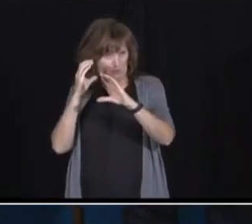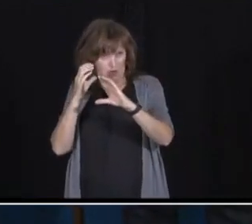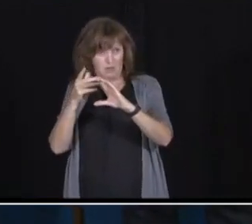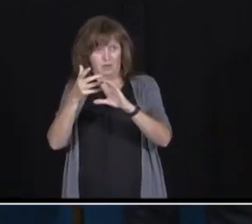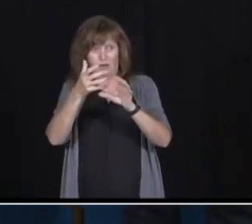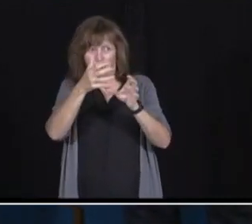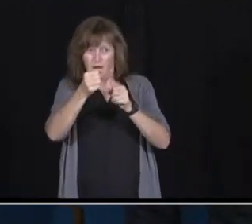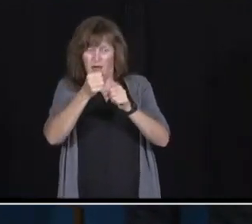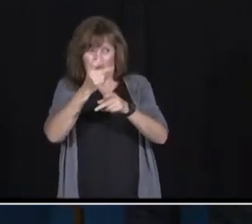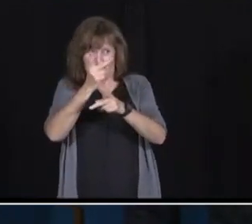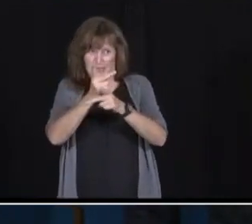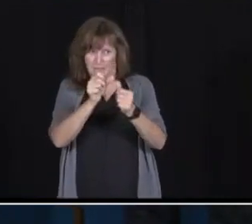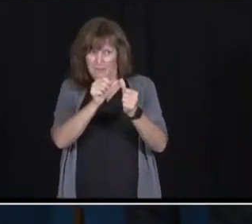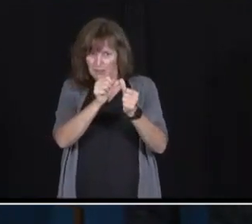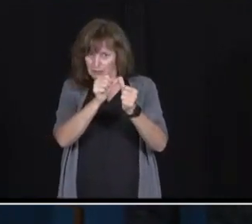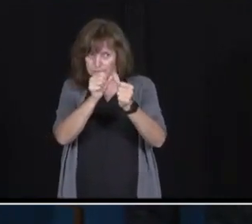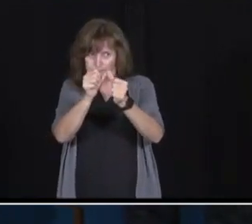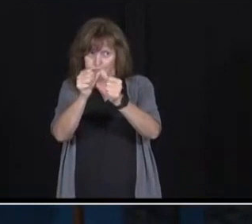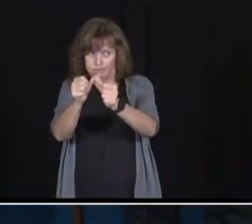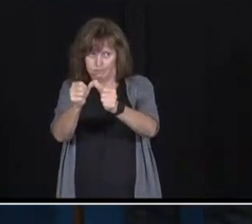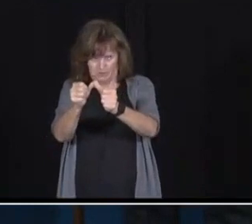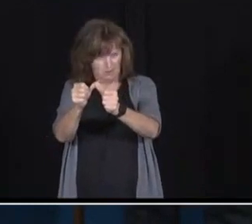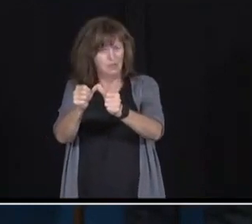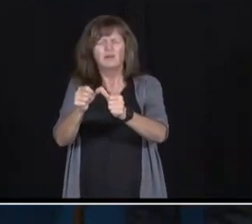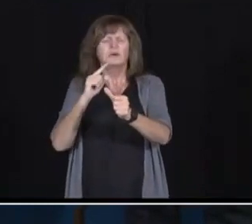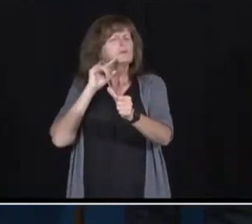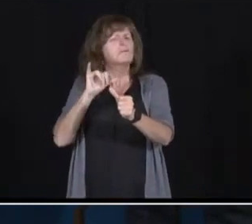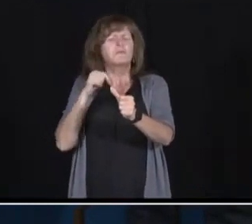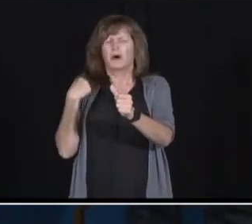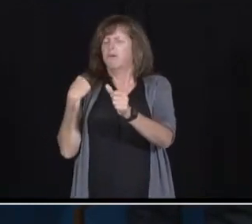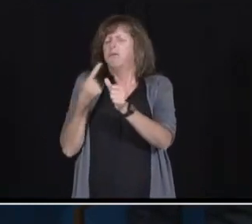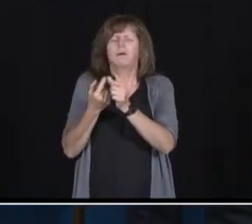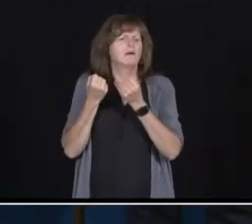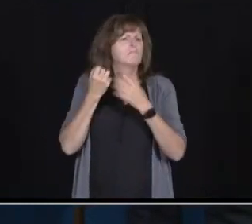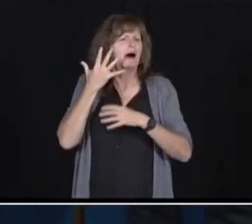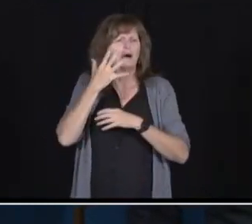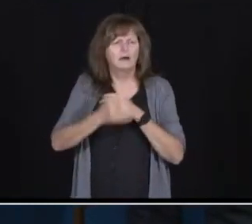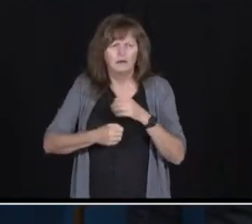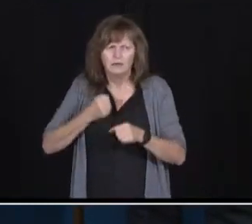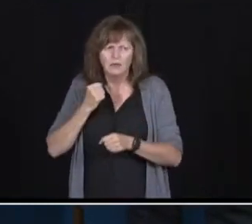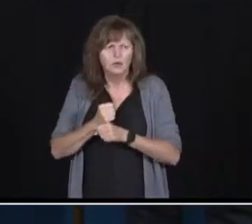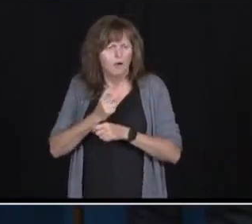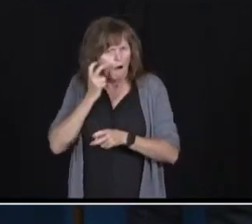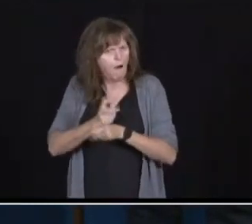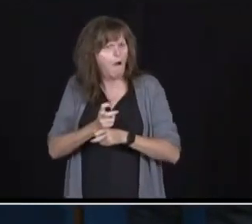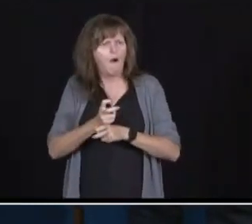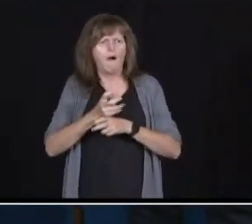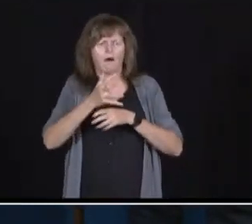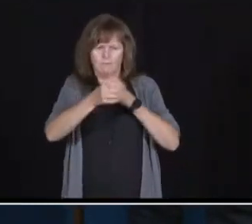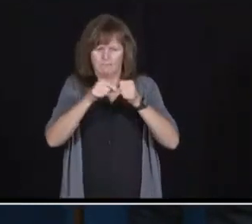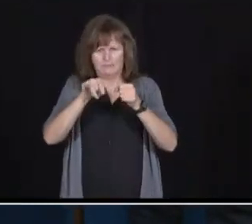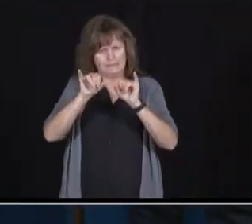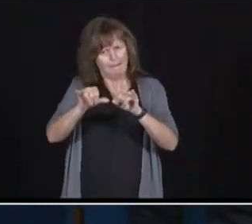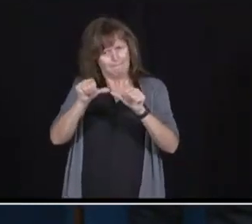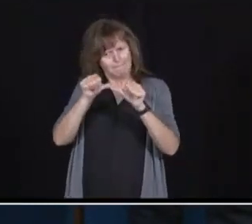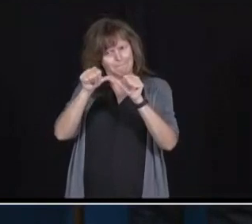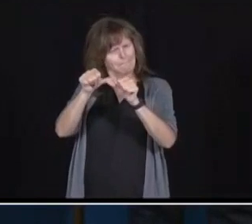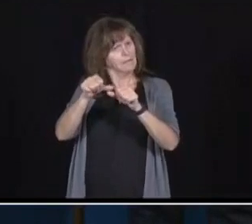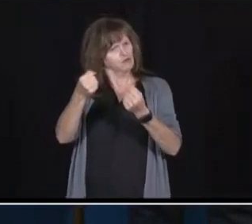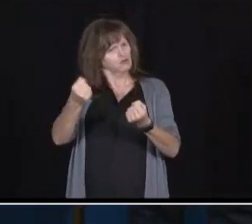prudent for us to respond. And another 70 million. Are they overwhelmingly to help reinstate the driver of attention program which really helps to encourage